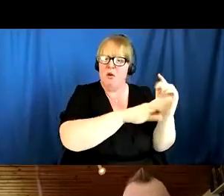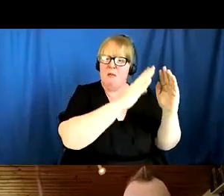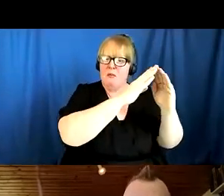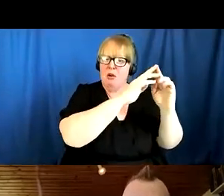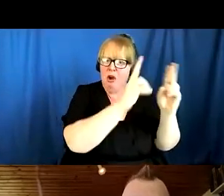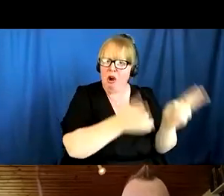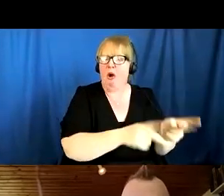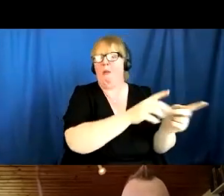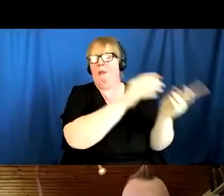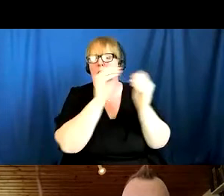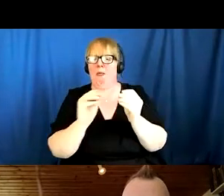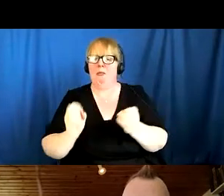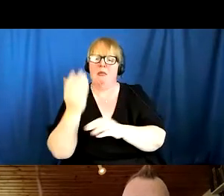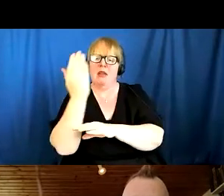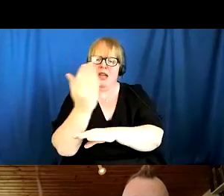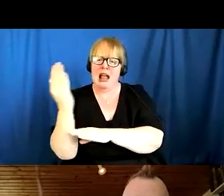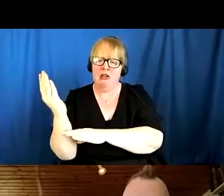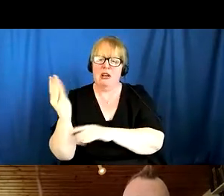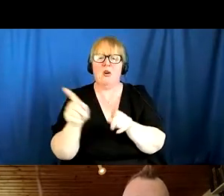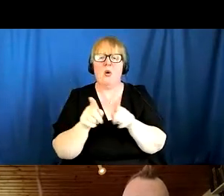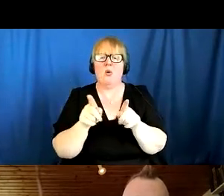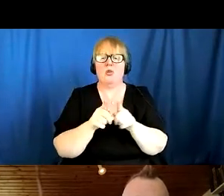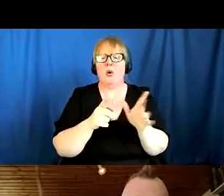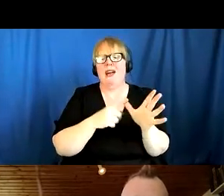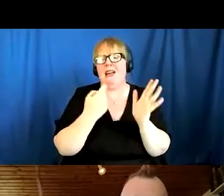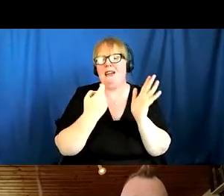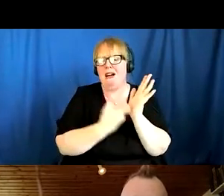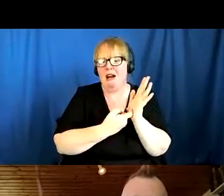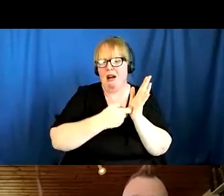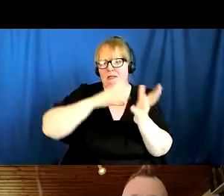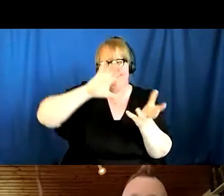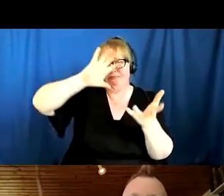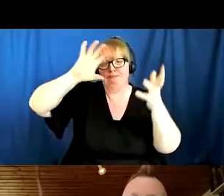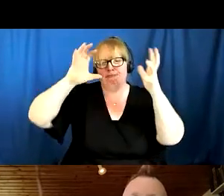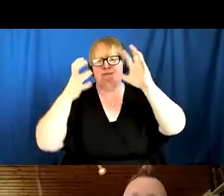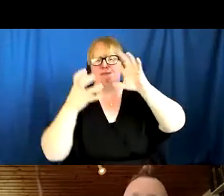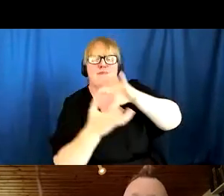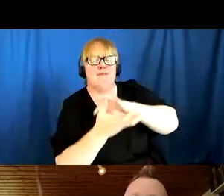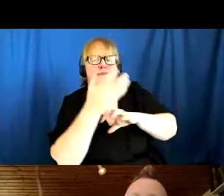So, we tried to kind of create various spaces which the extended public could meet in and kind